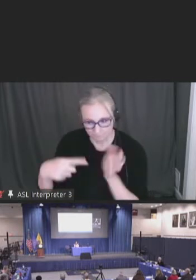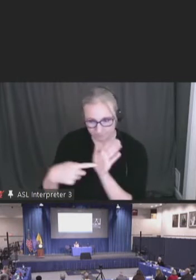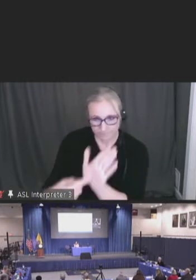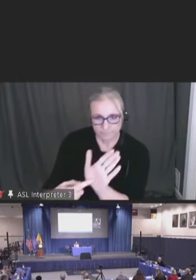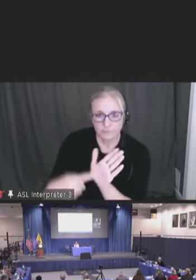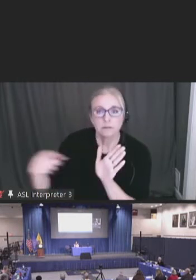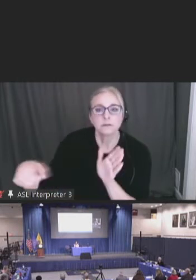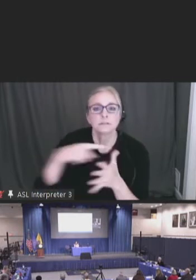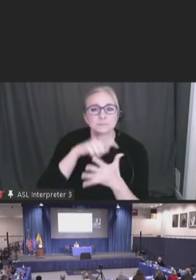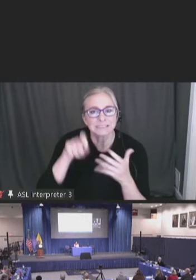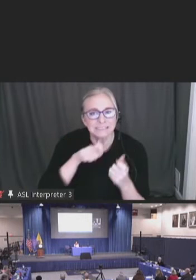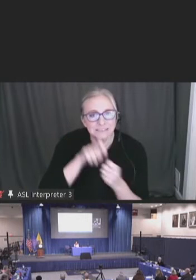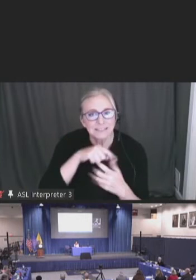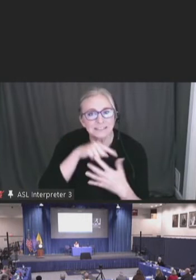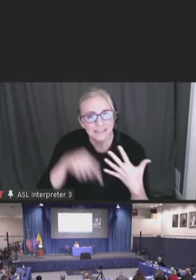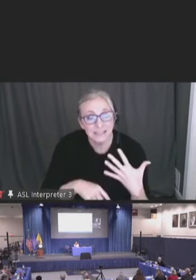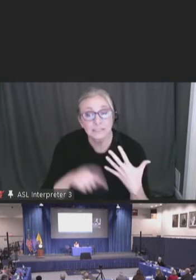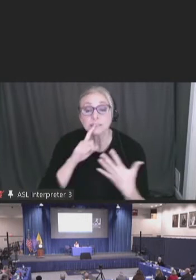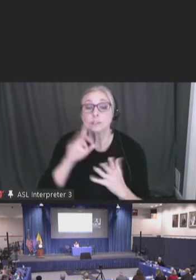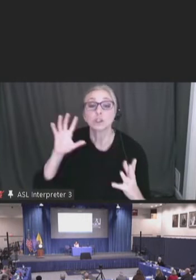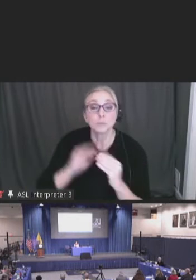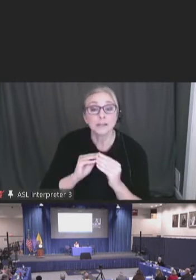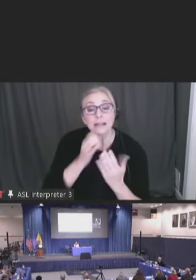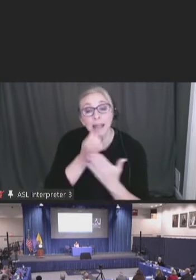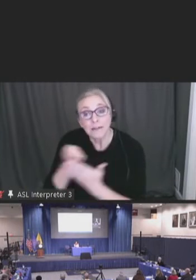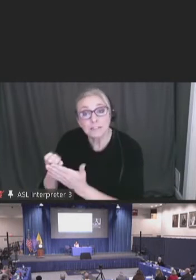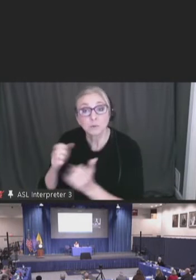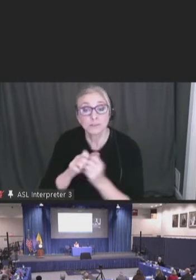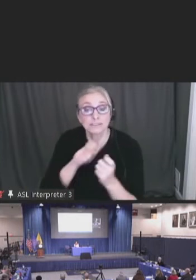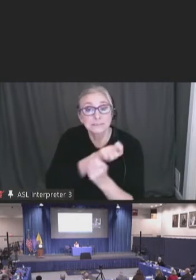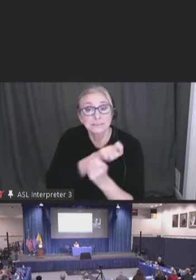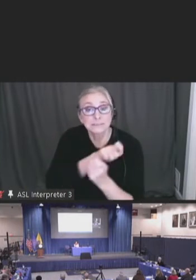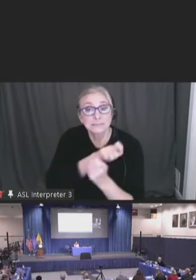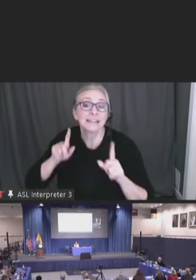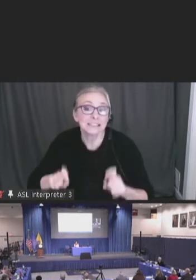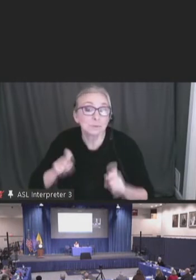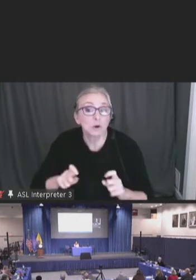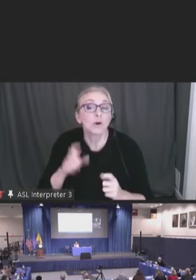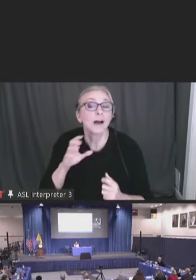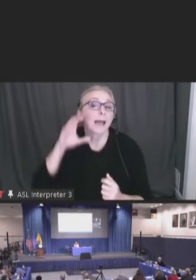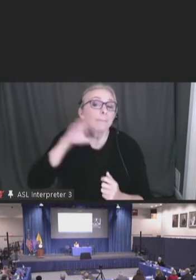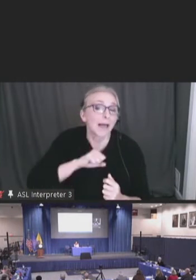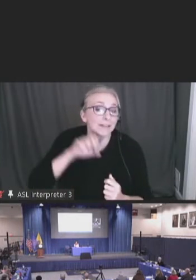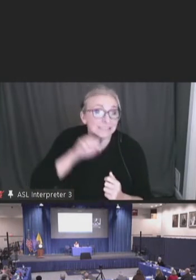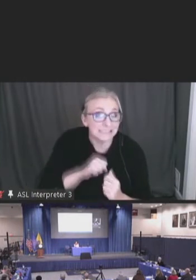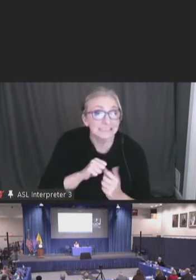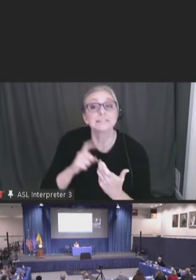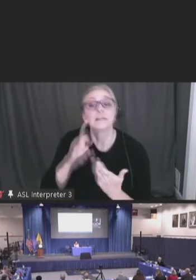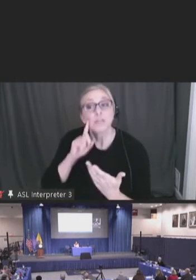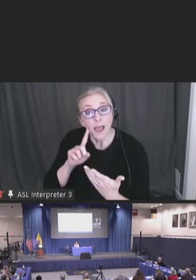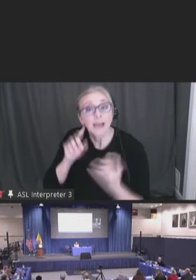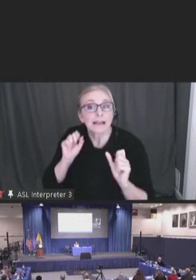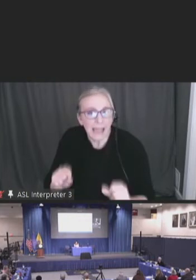There is this accumulating evidence around these specific testable hypotheses. And then this -- these results can be communicated to parents.